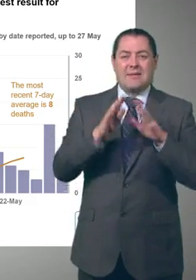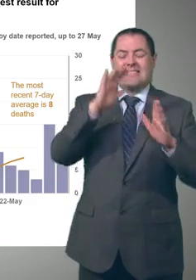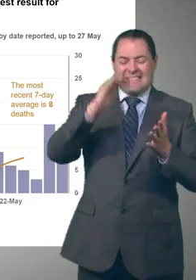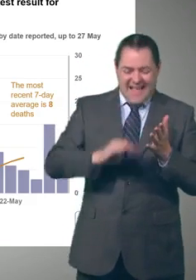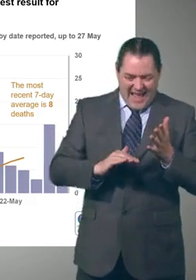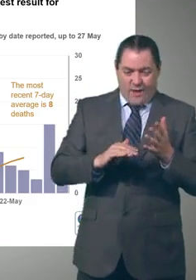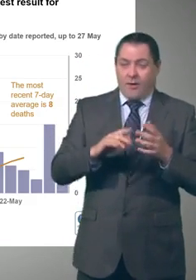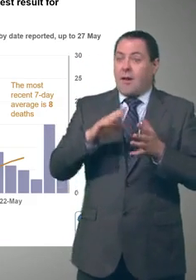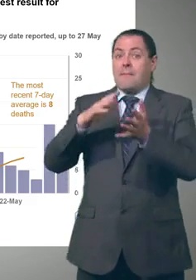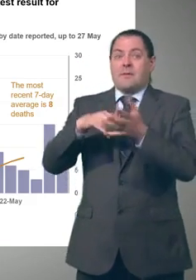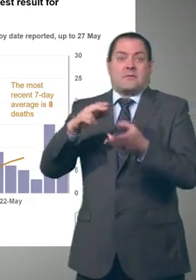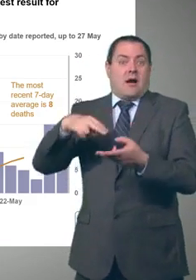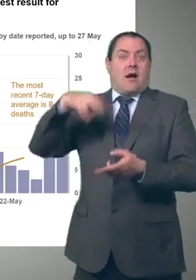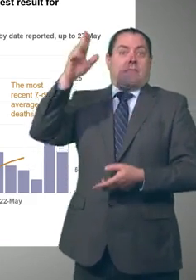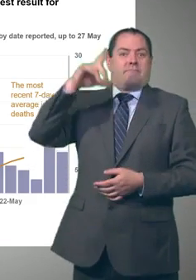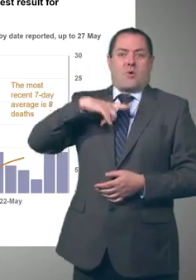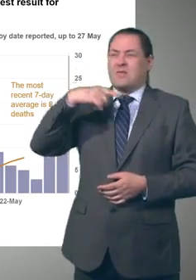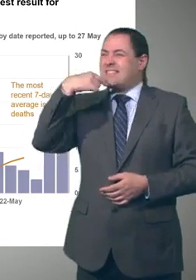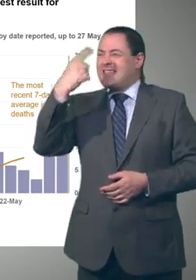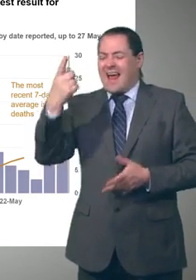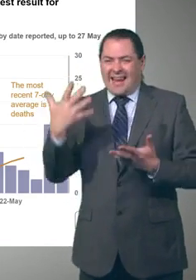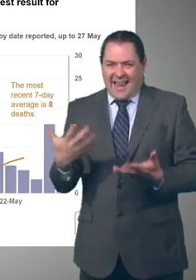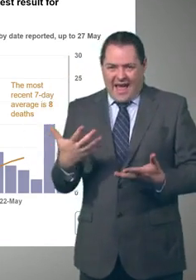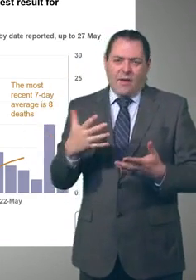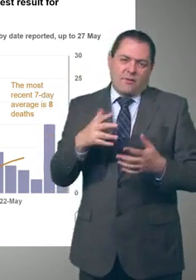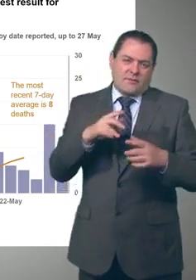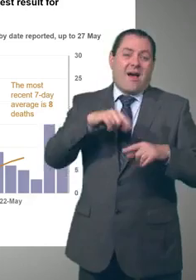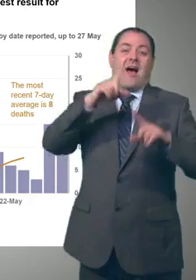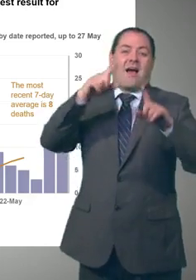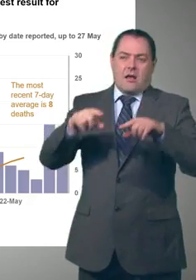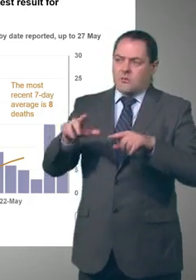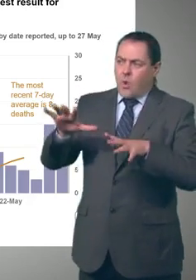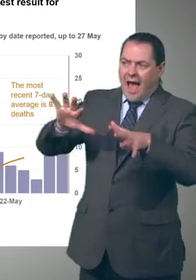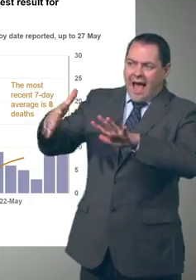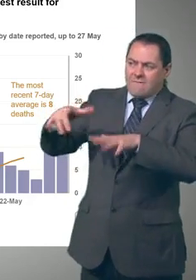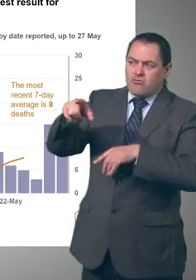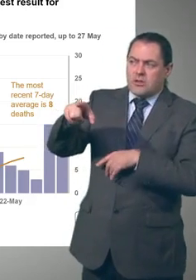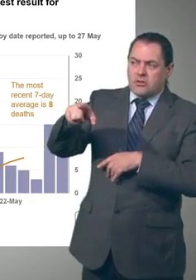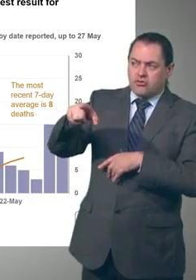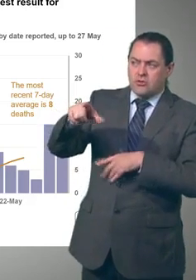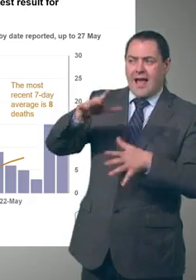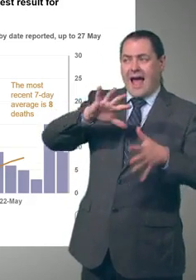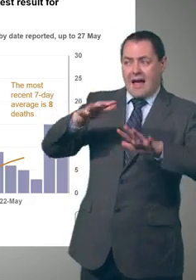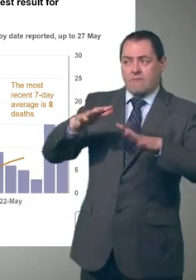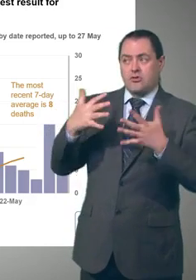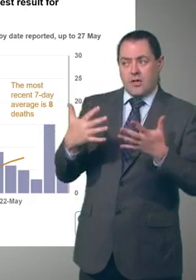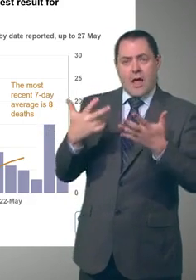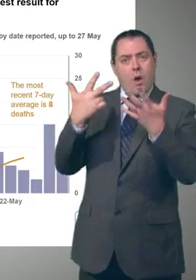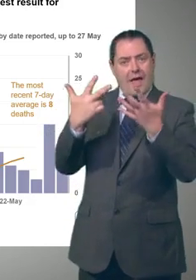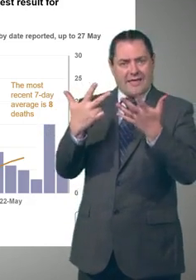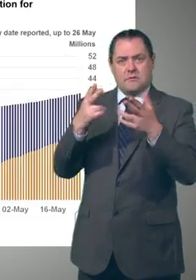at the recent average rolling rate, but that is now 7 day average is now eight deaths per